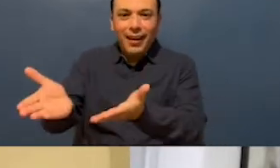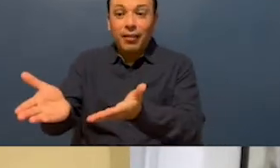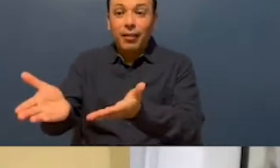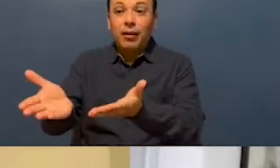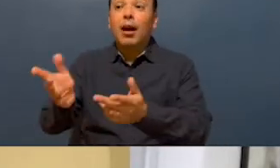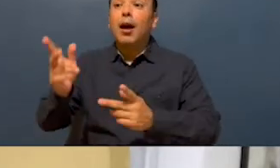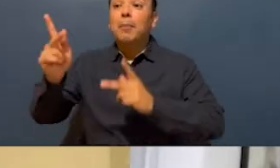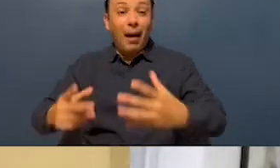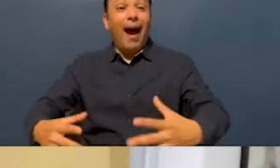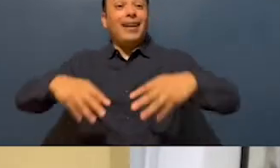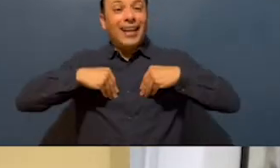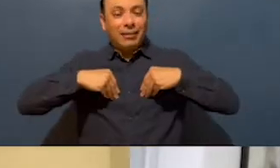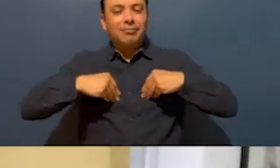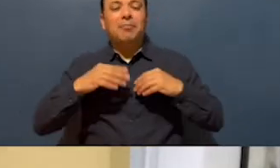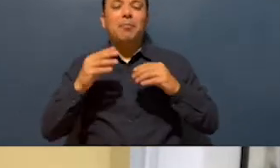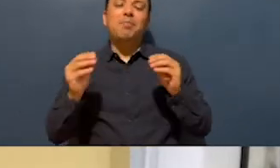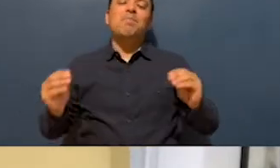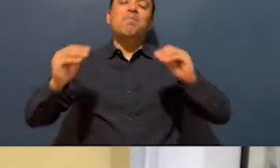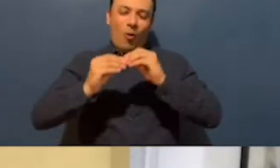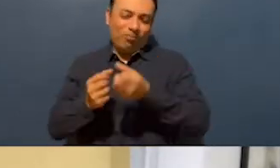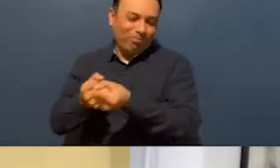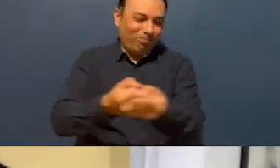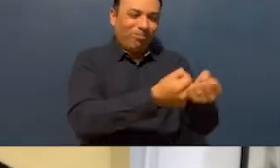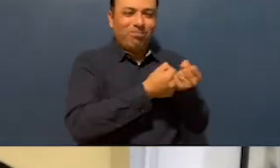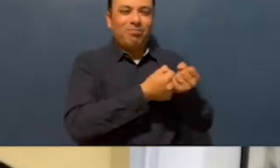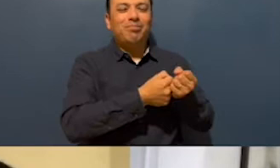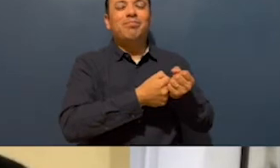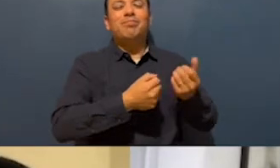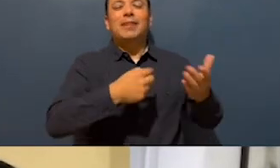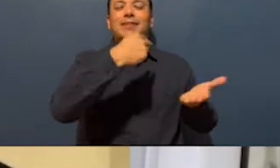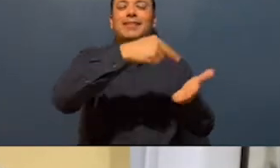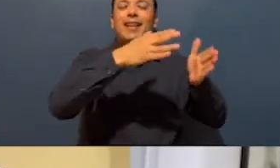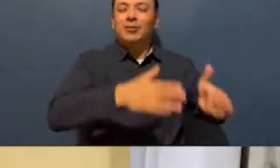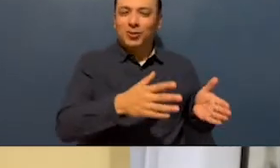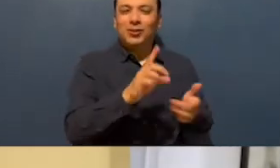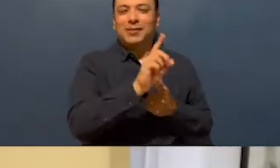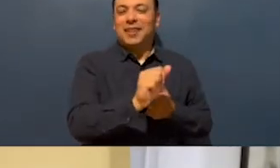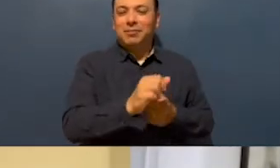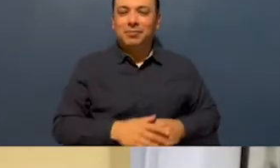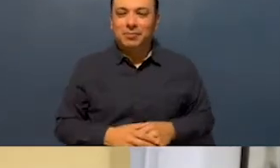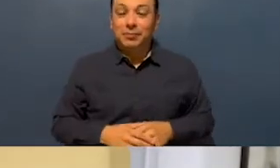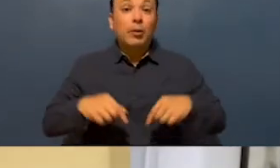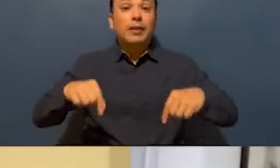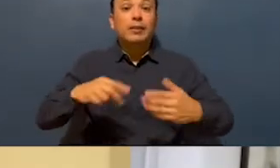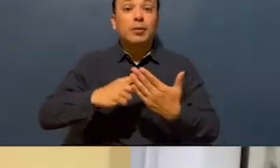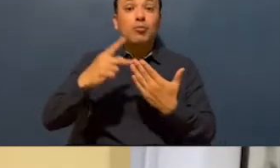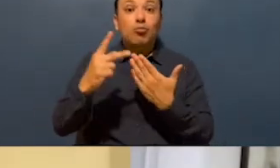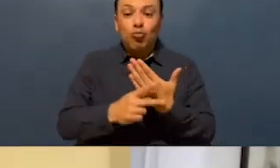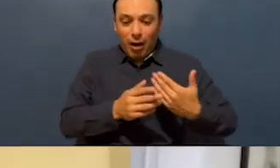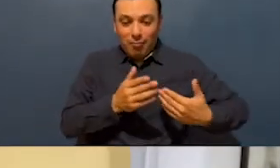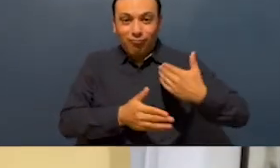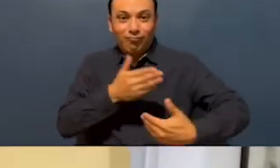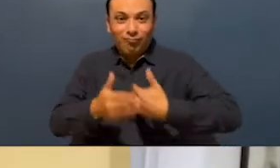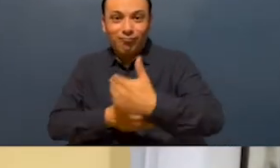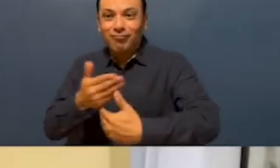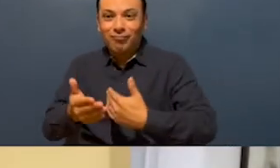one of the things that I am really excited about this initiative is that we get to -- that I get to